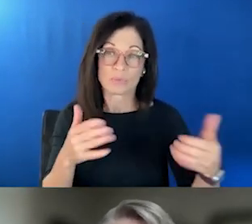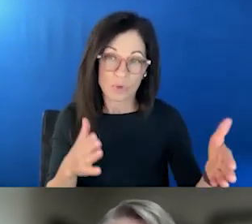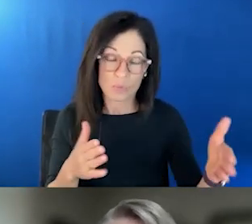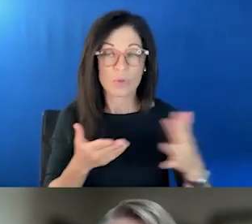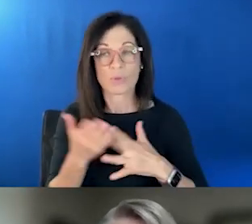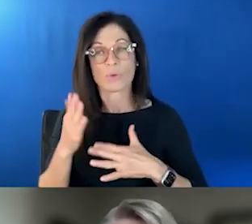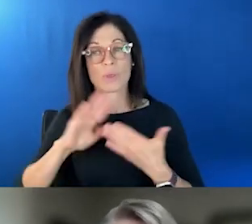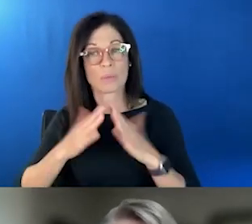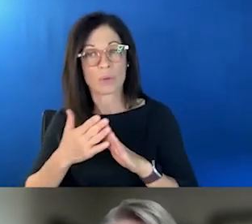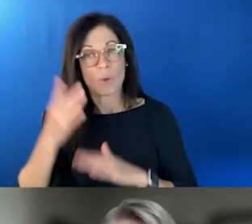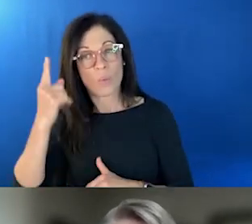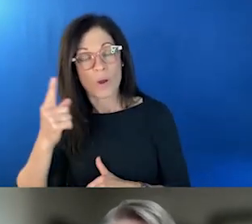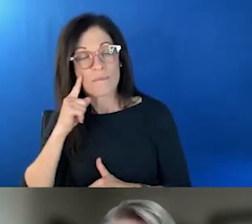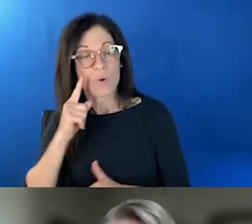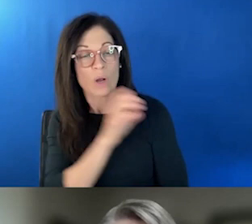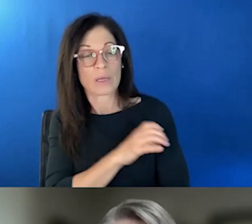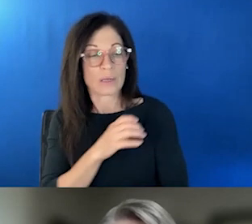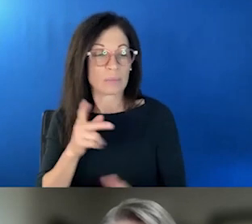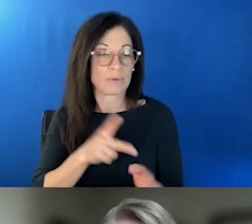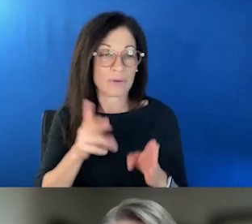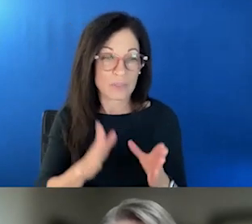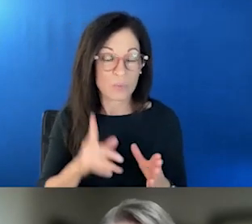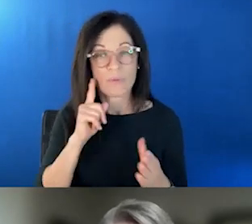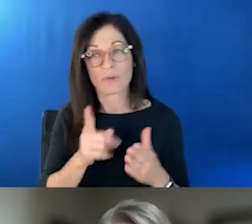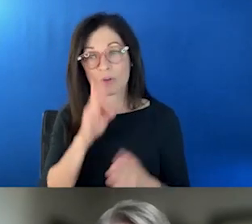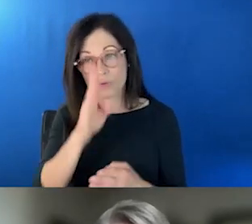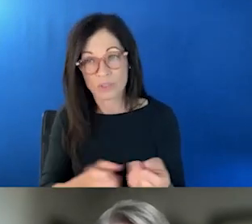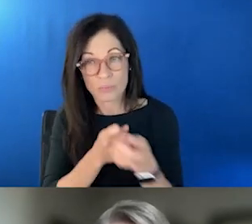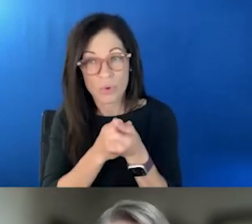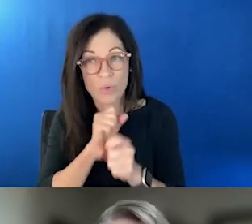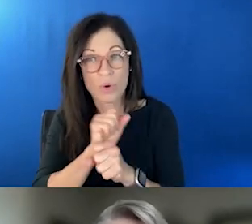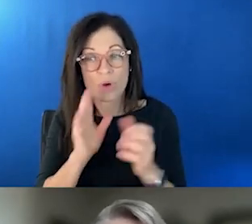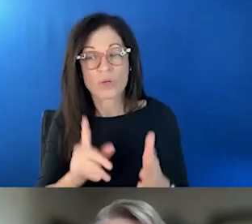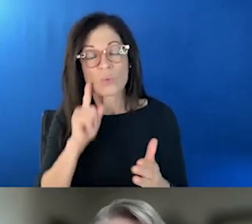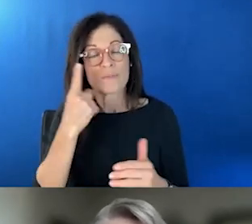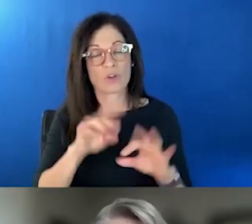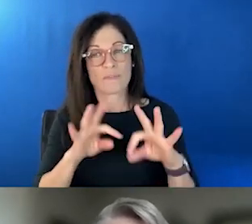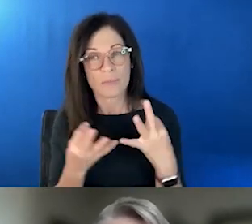WILL IS FOR CLINICAL PROFESSIONALS AND DIRECT SUPPORT WORKS AND ONE FOR INDIVIDUALS.